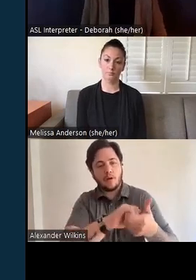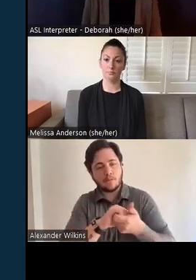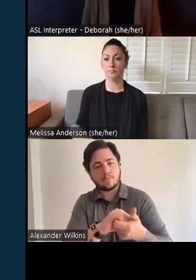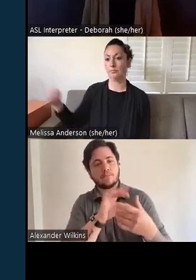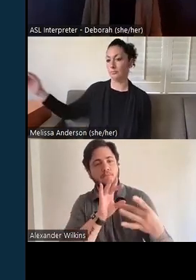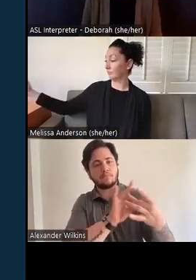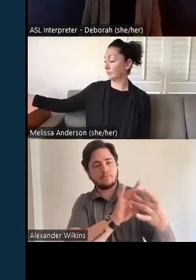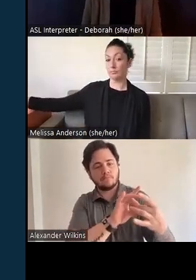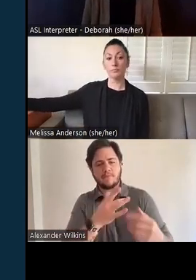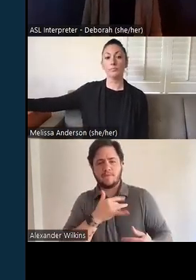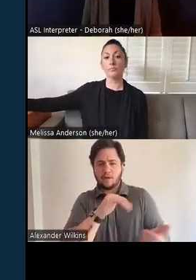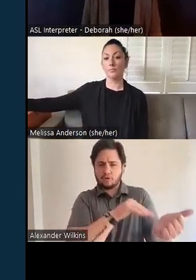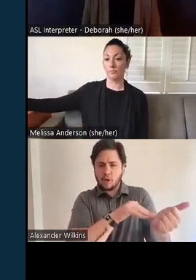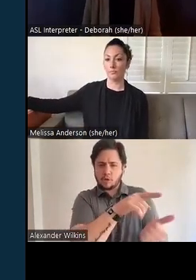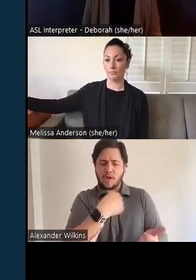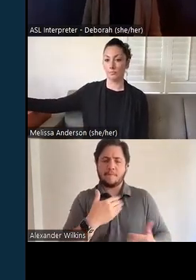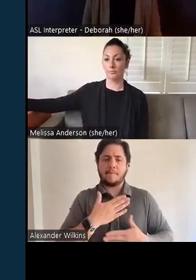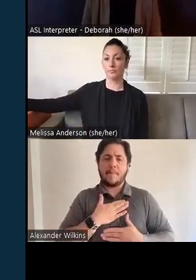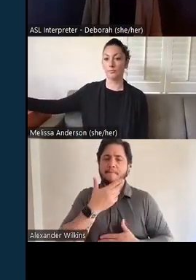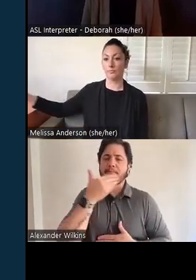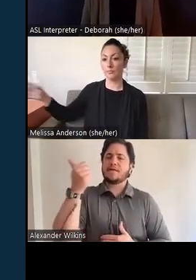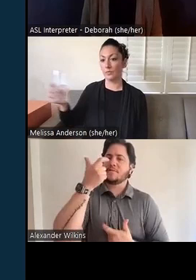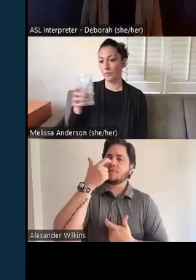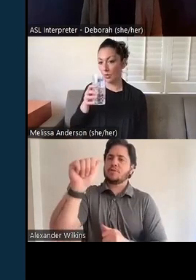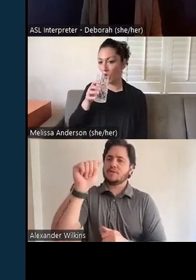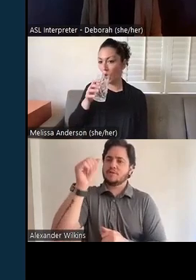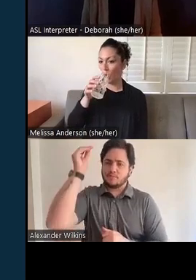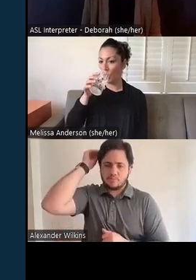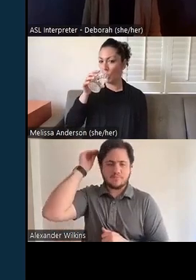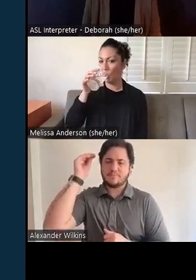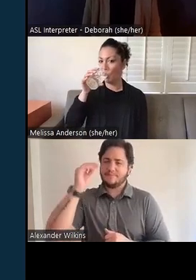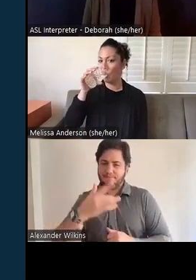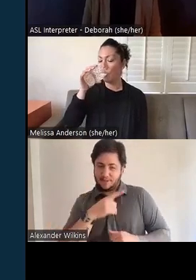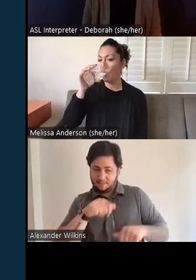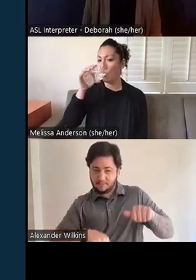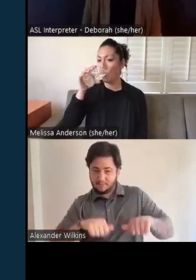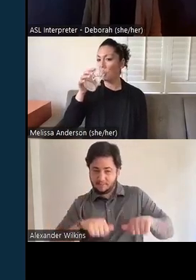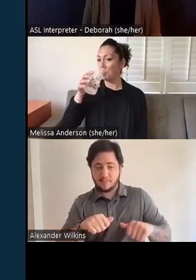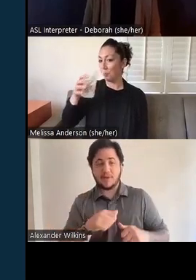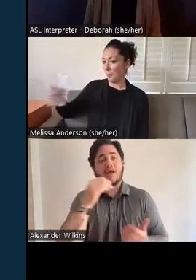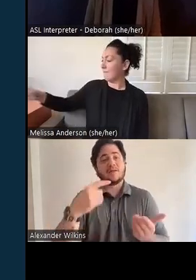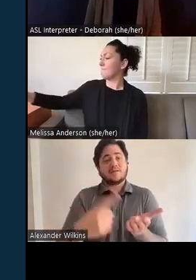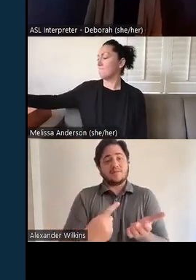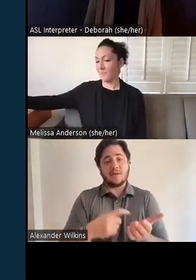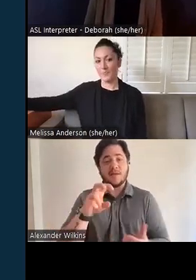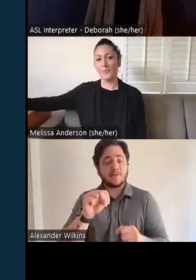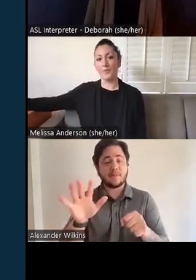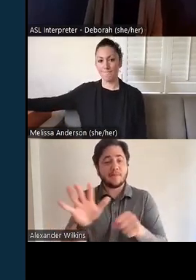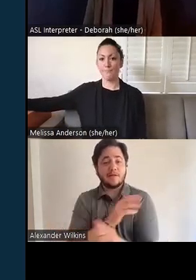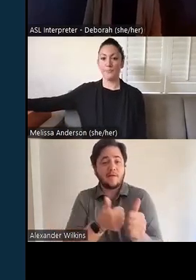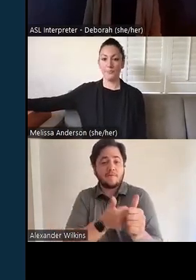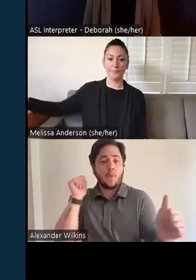feel less trust. They encounter more mistrust and fear. They have a reduced sense of cooperation and